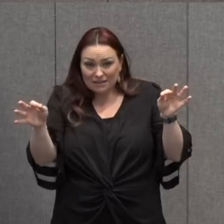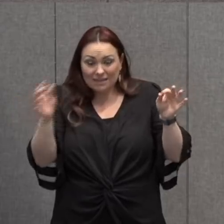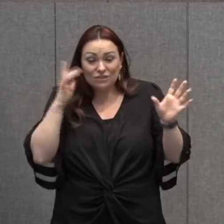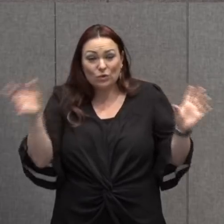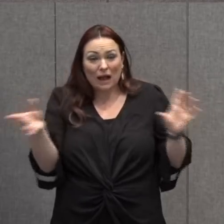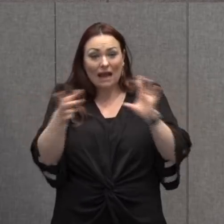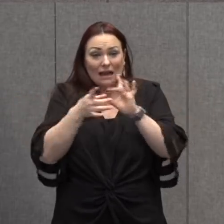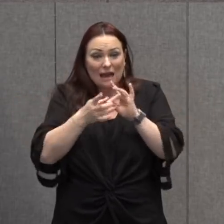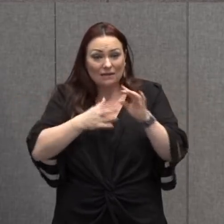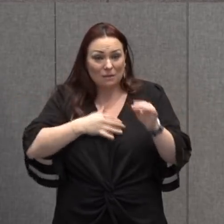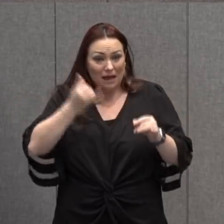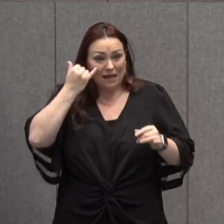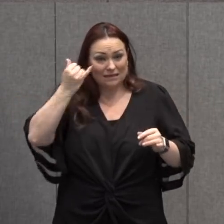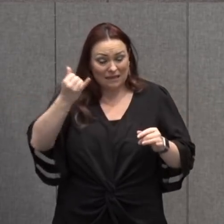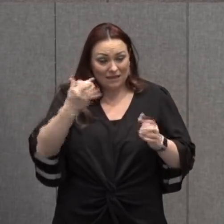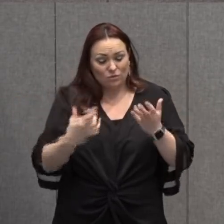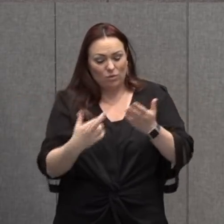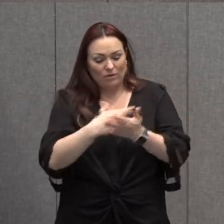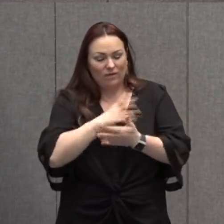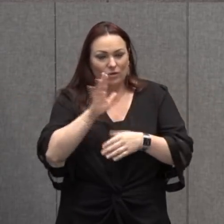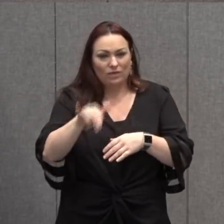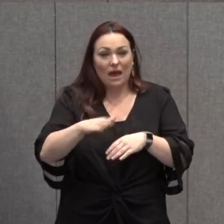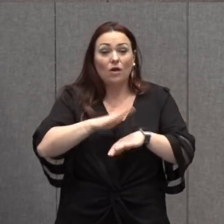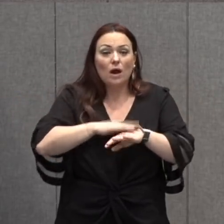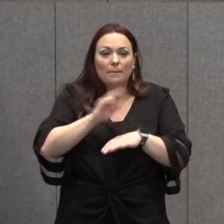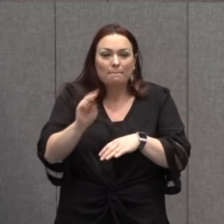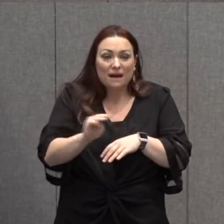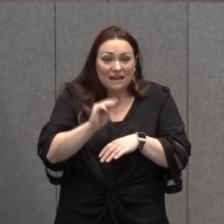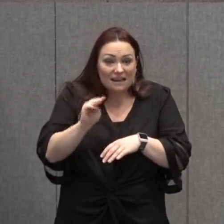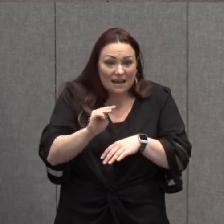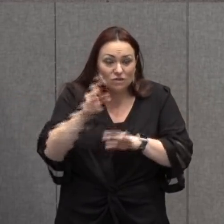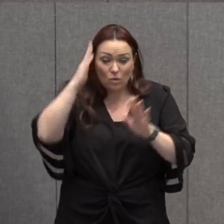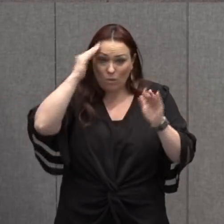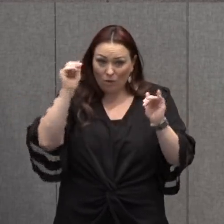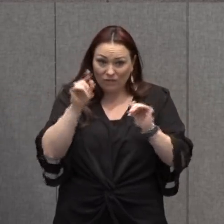We went over those on Monday, so hopefully you've printed those down,